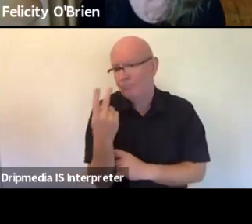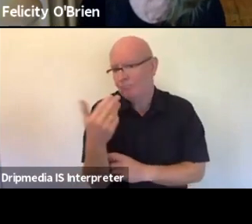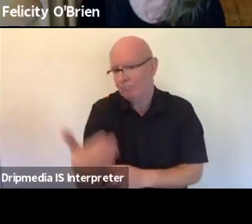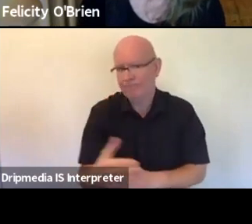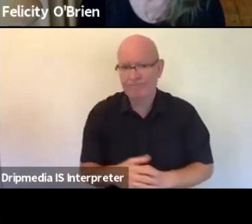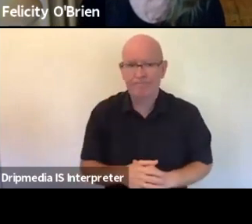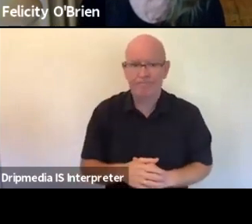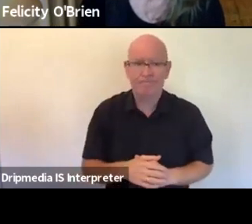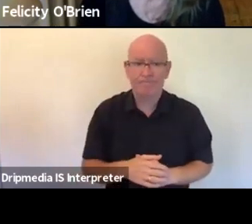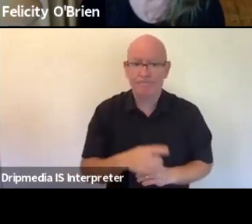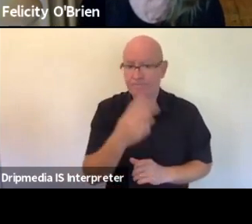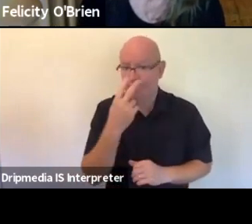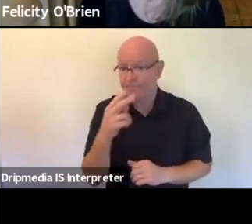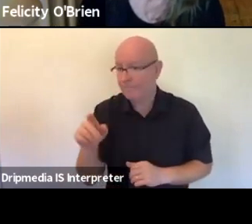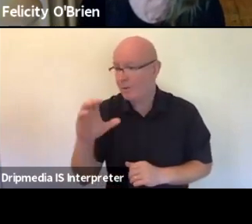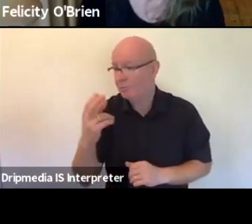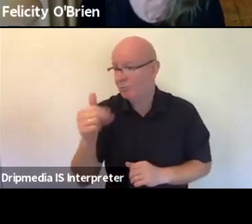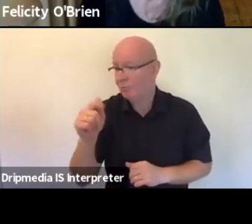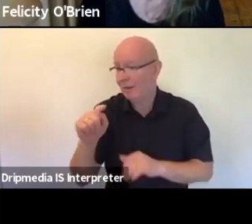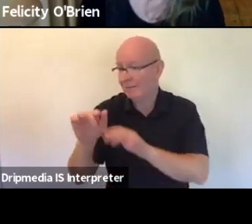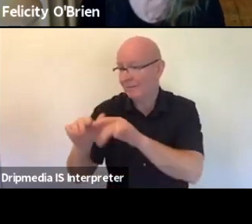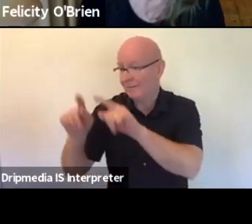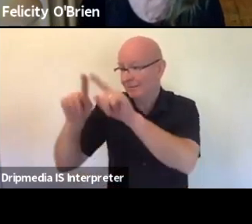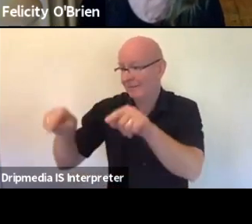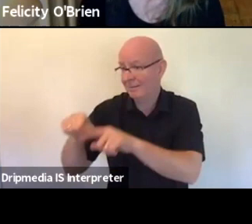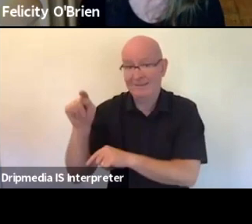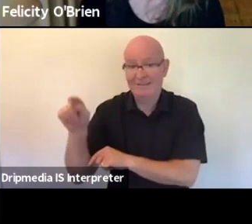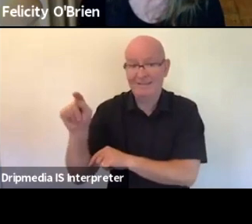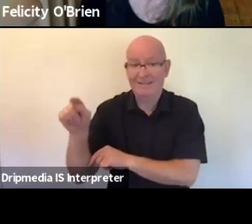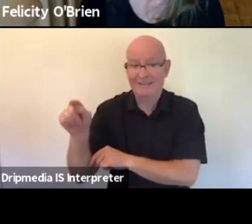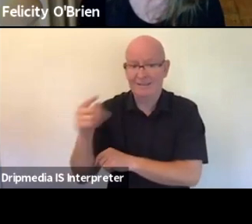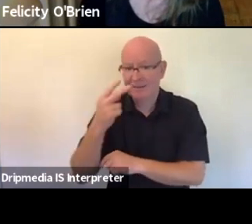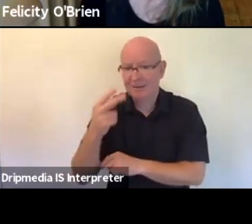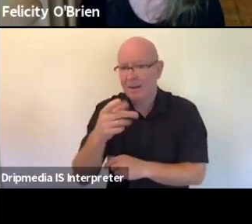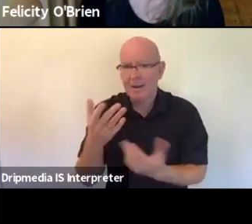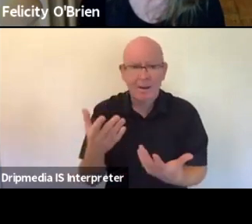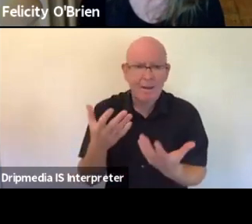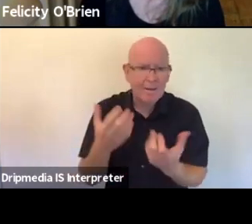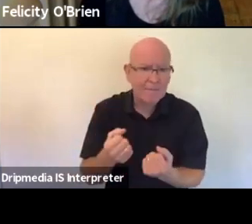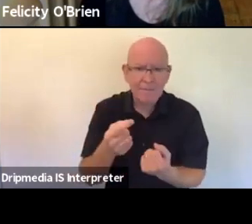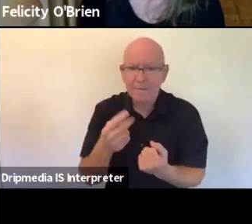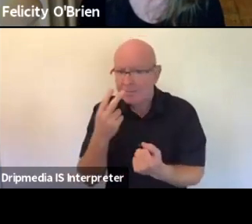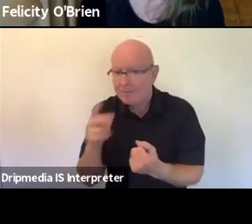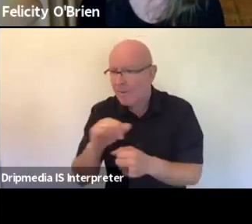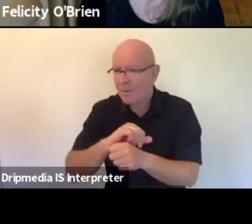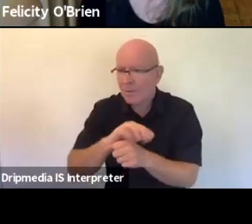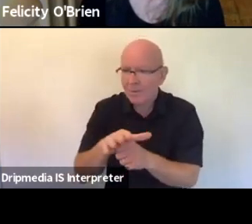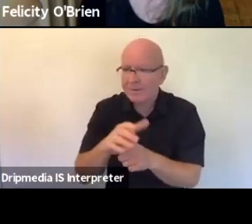drawing attention to the reality that people with disabilities, in particular, have been living in the intersections of poverty and exclusion for too long.